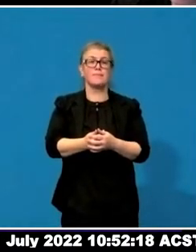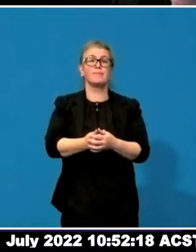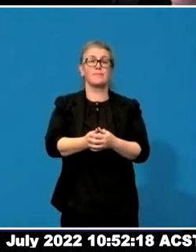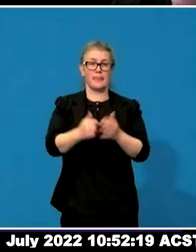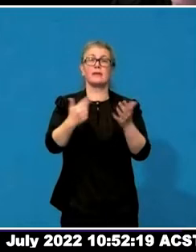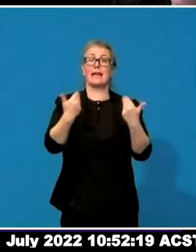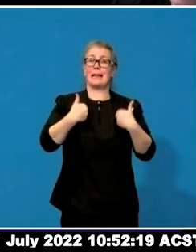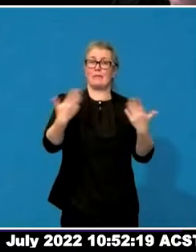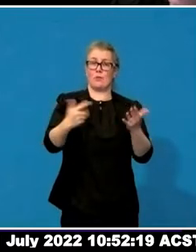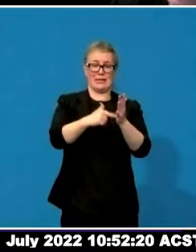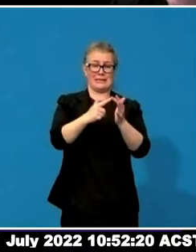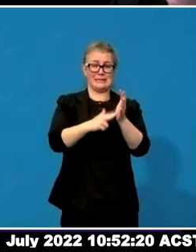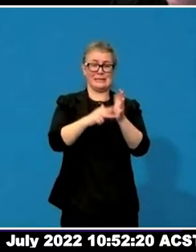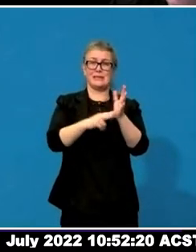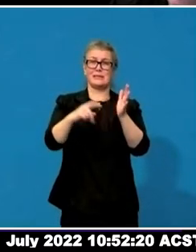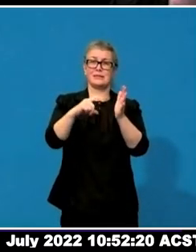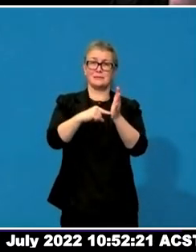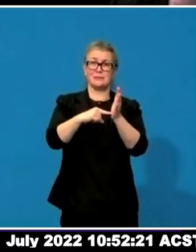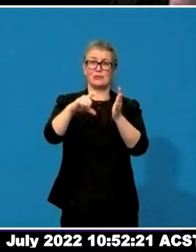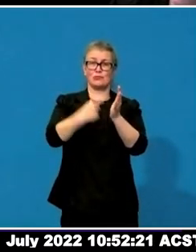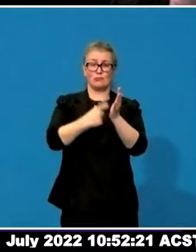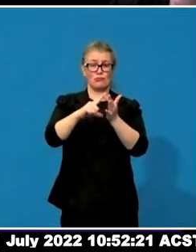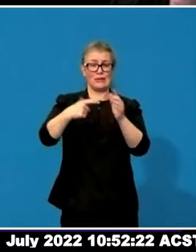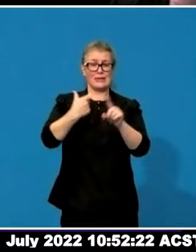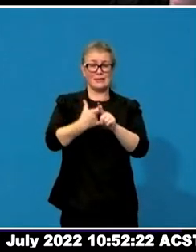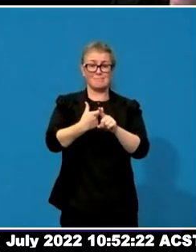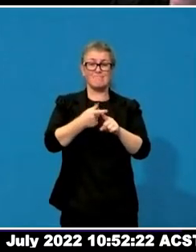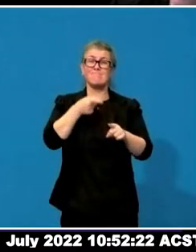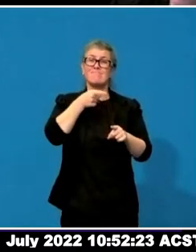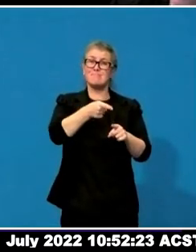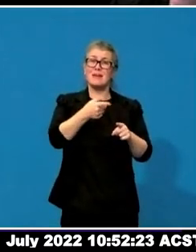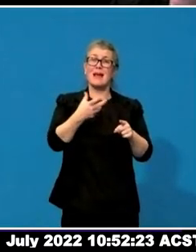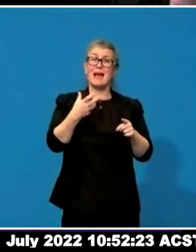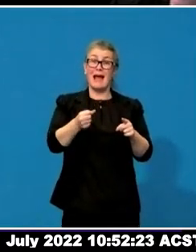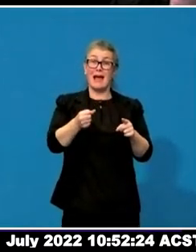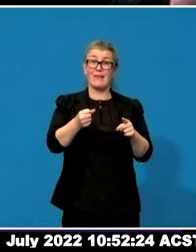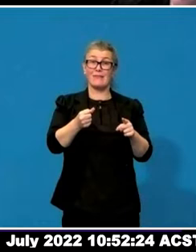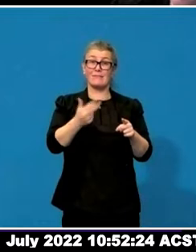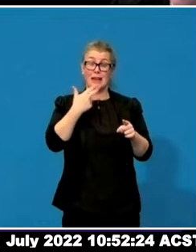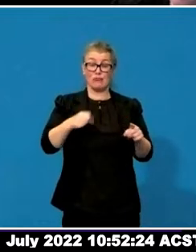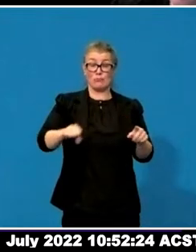the community due to having experienced delays in replacing her motorised scooter and